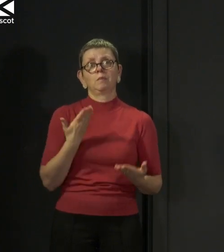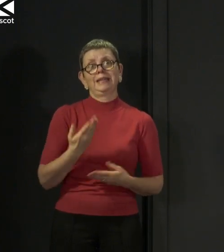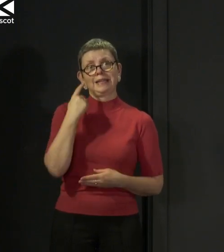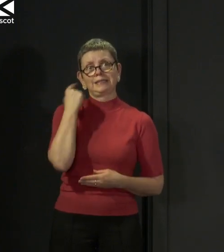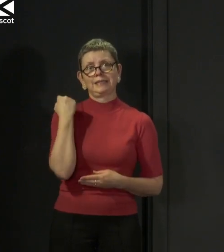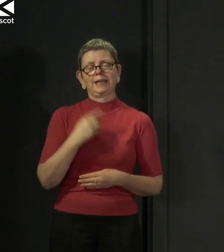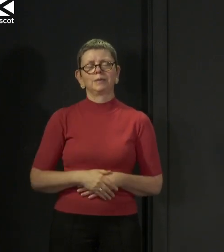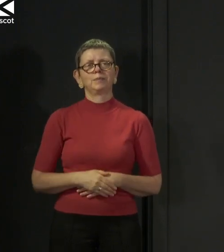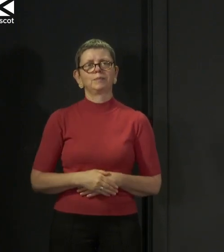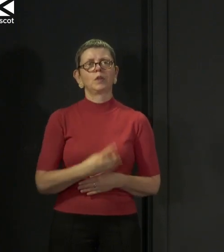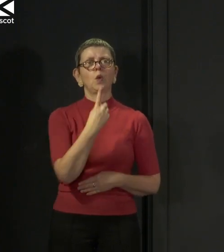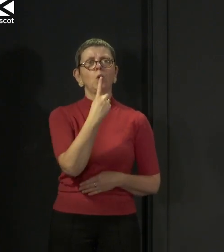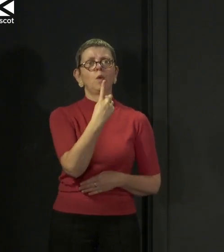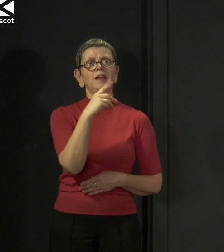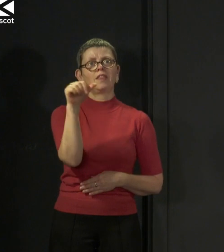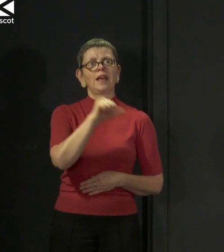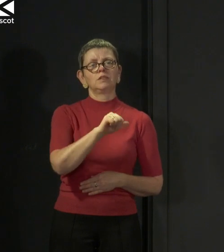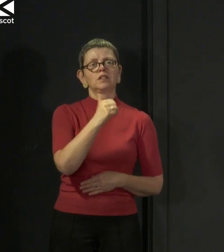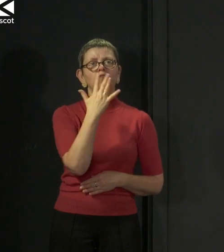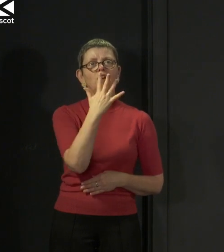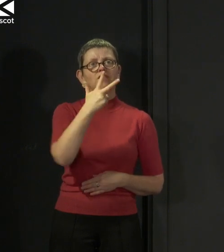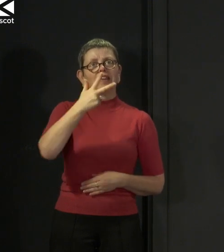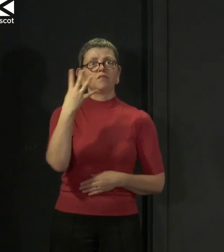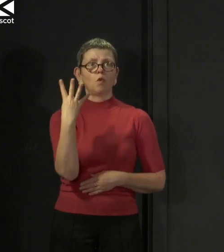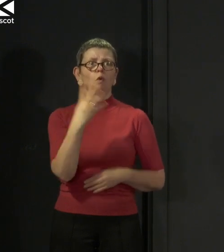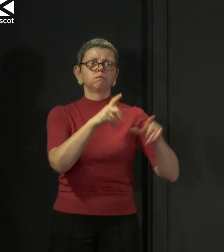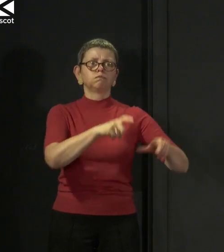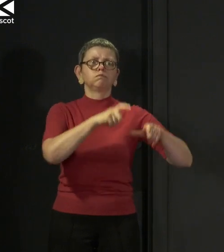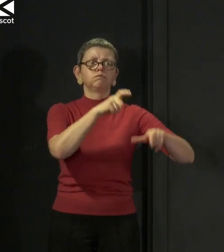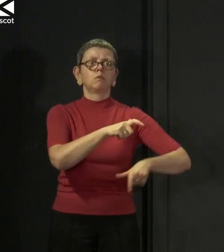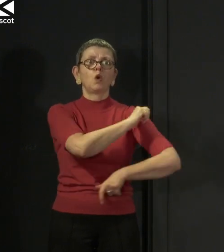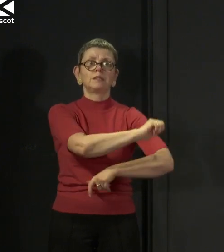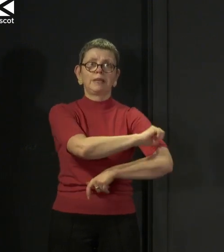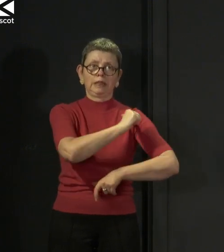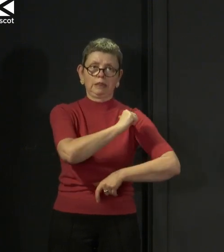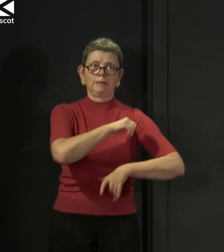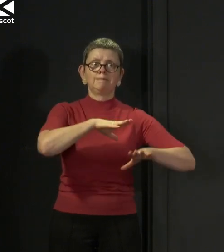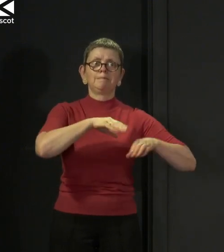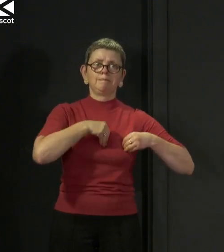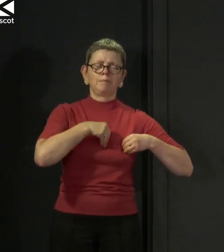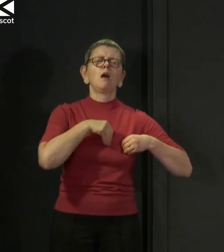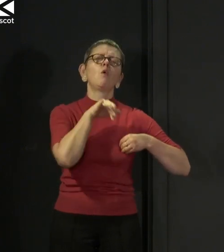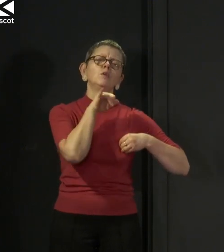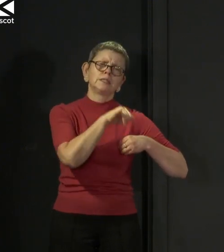A total of 1,584 patients are in hospital with the virus either confirmed or suspected